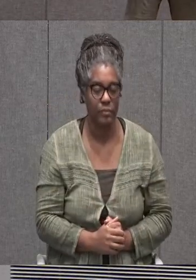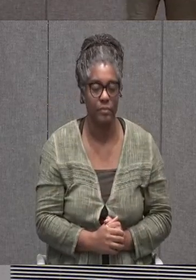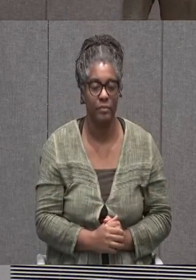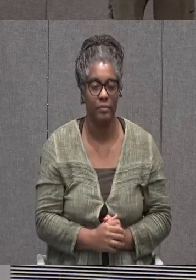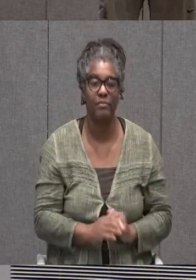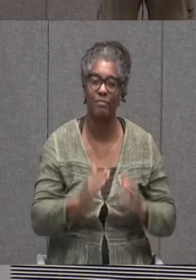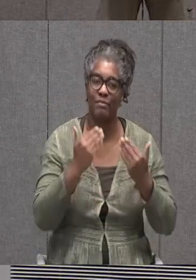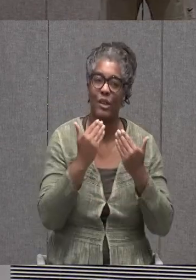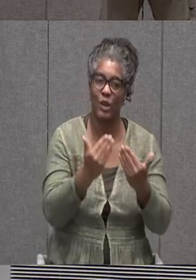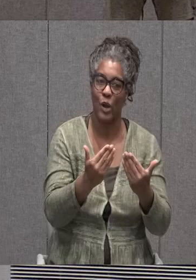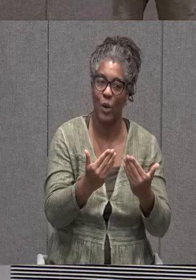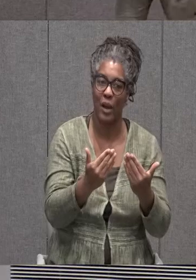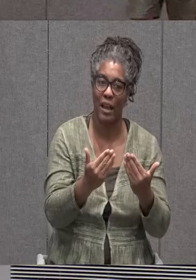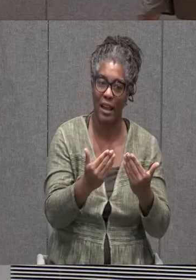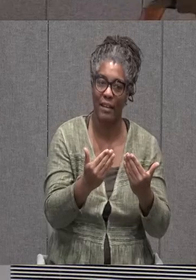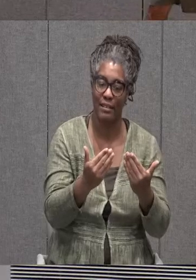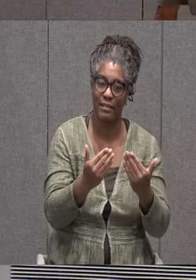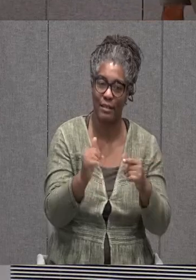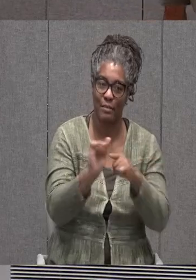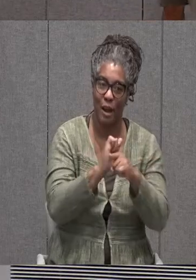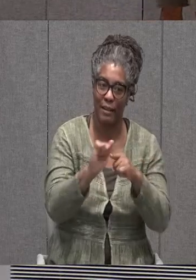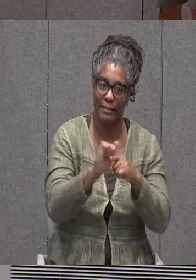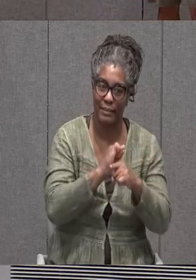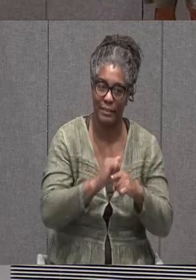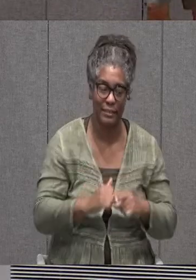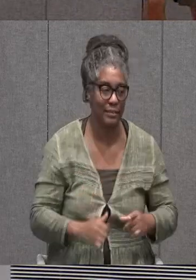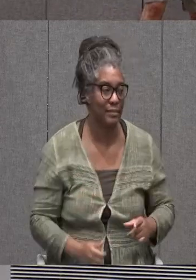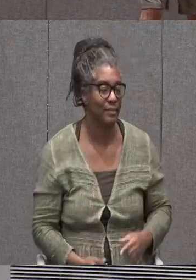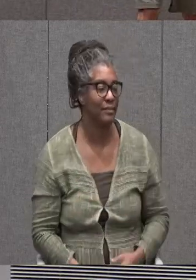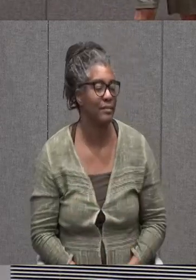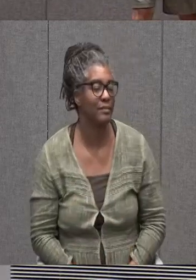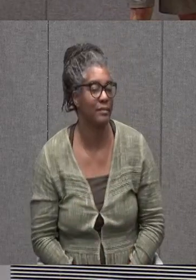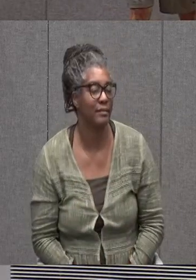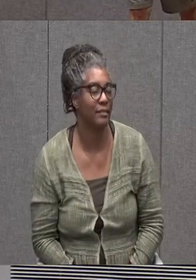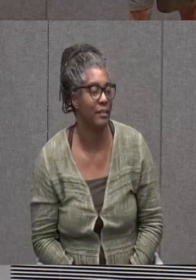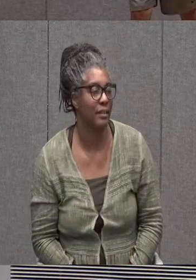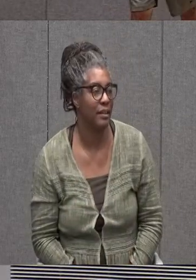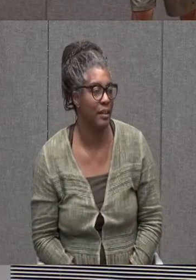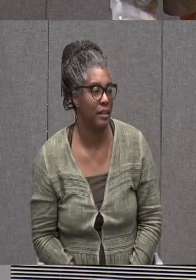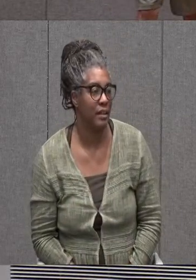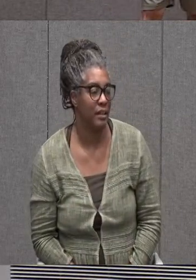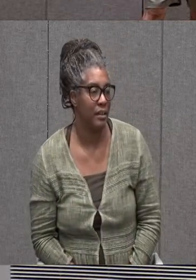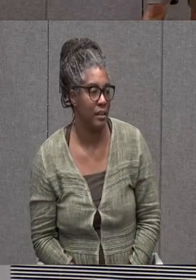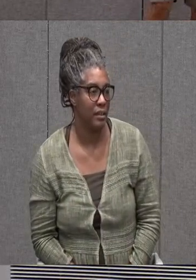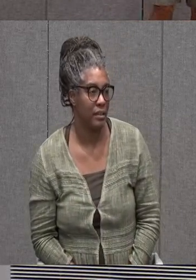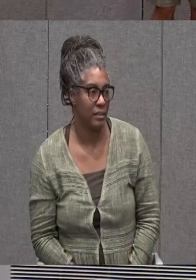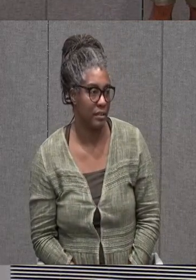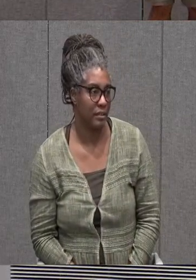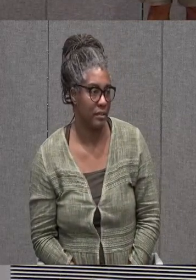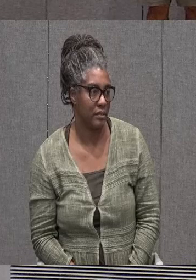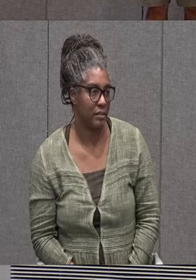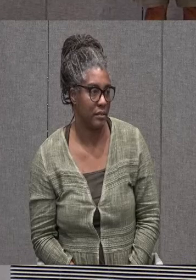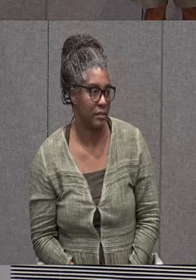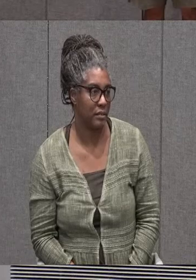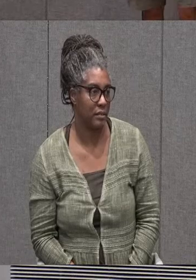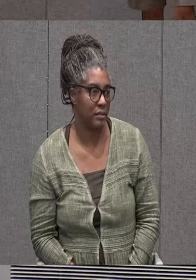so that it goes somewhere. (plastic rustling) (in foreign language)